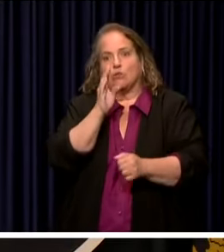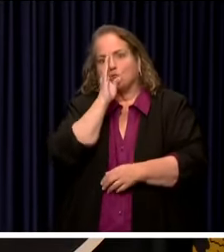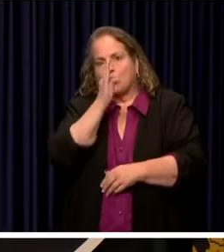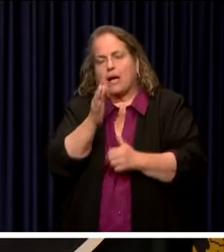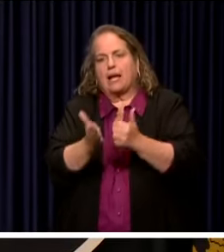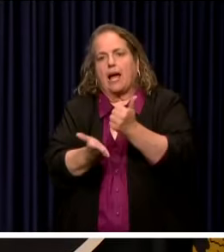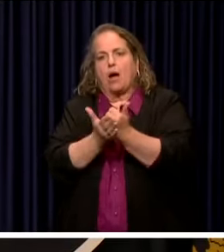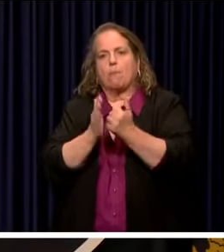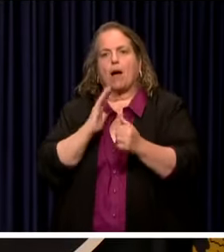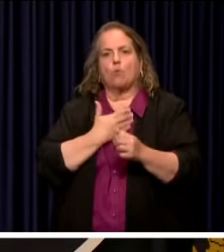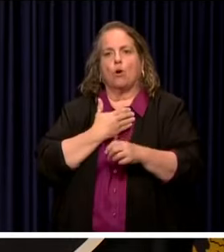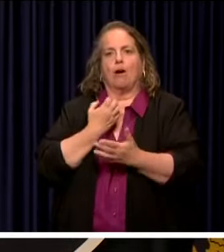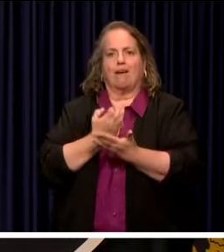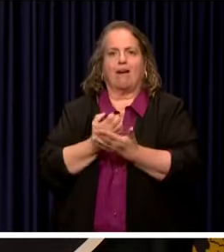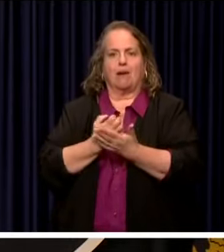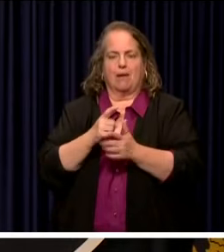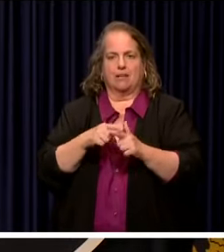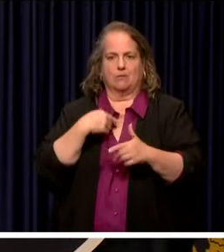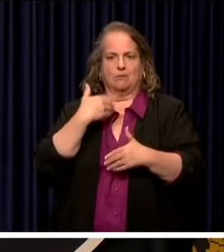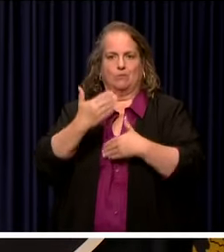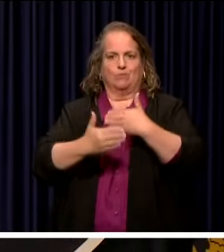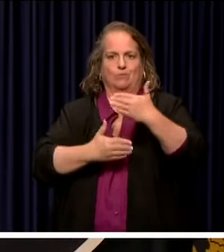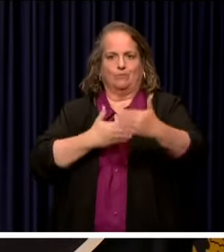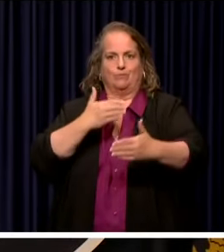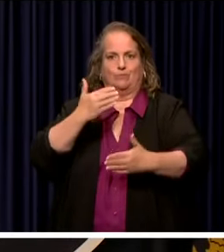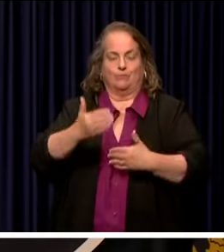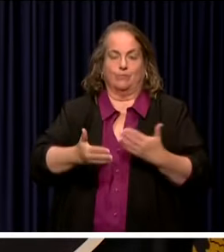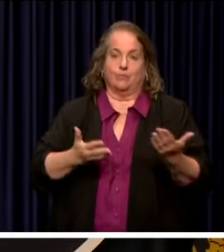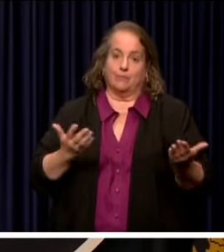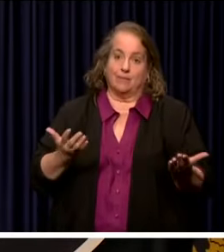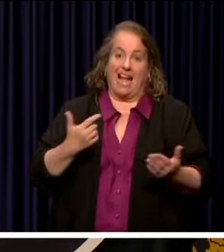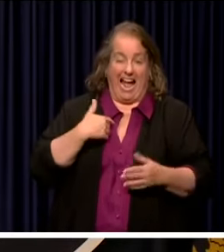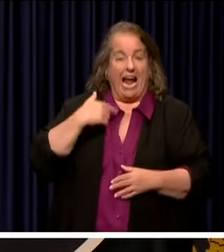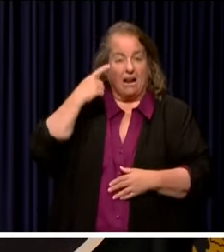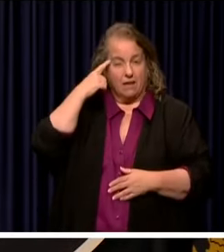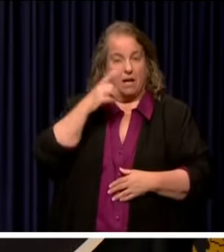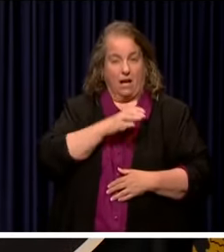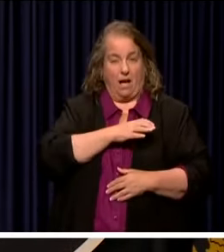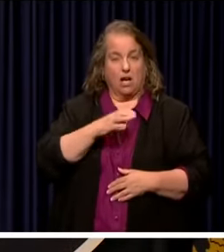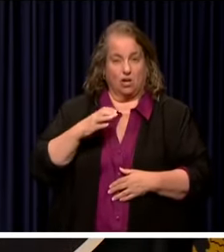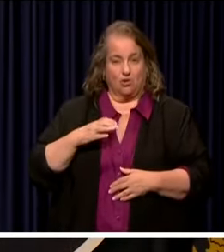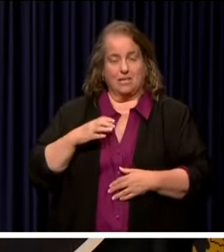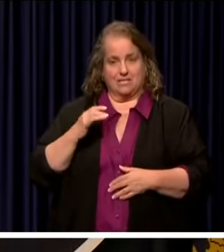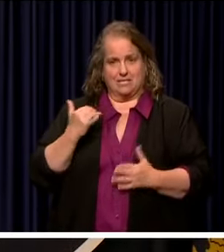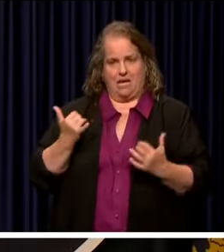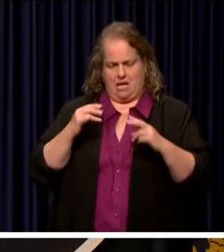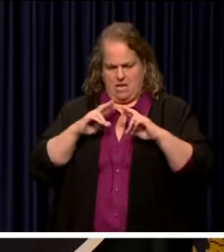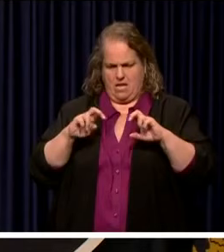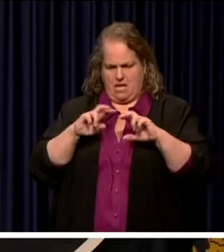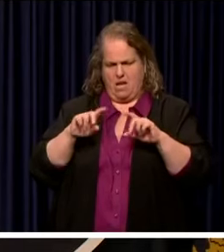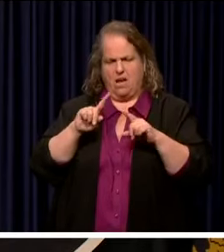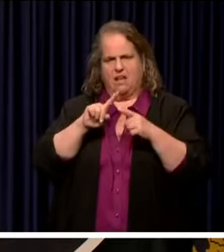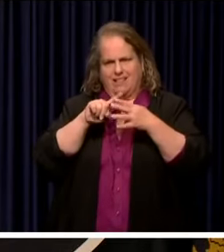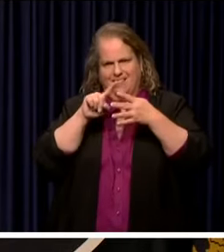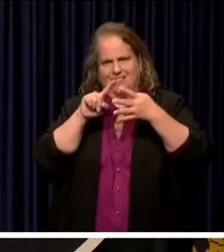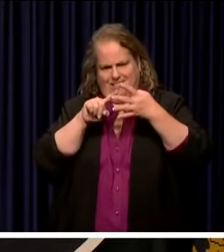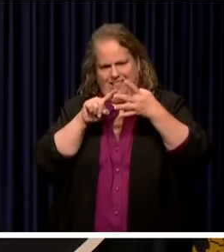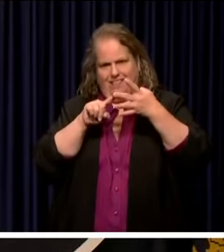HOW FAR AWAY DO YOU THINK THE -- [NOT AUDIBLE]